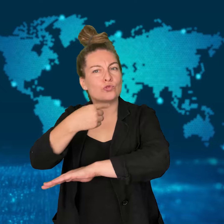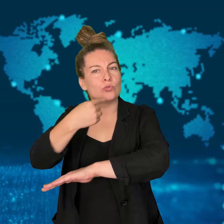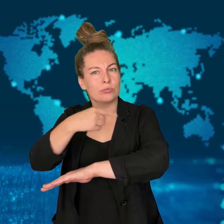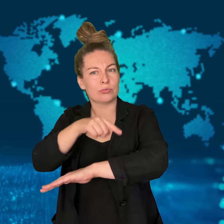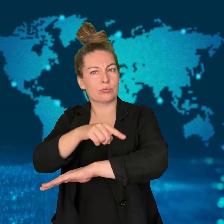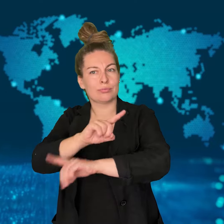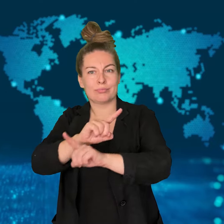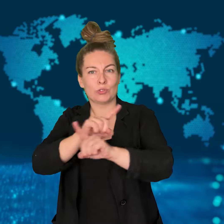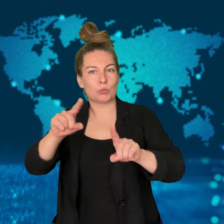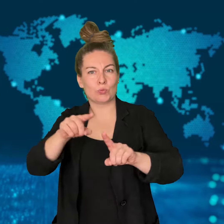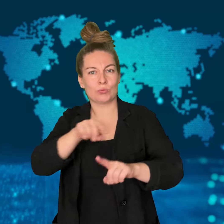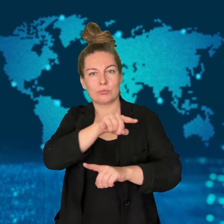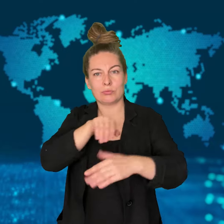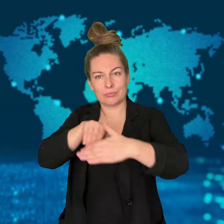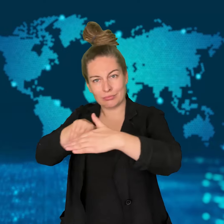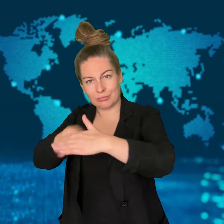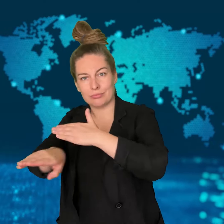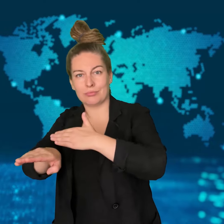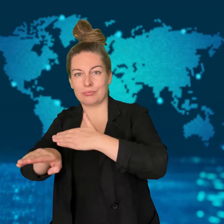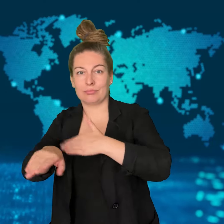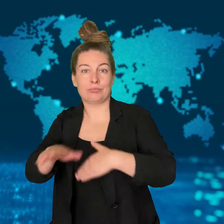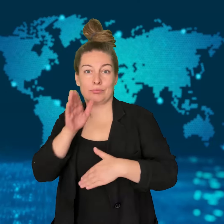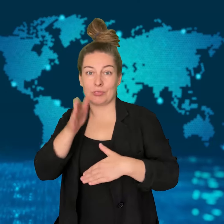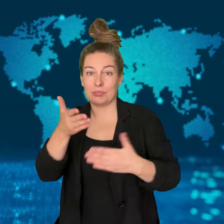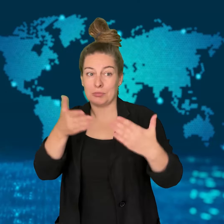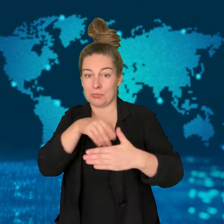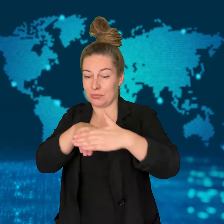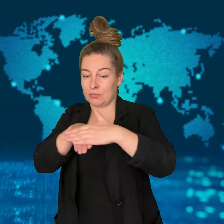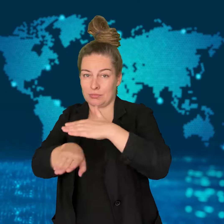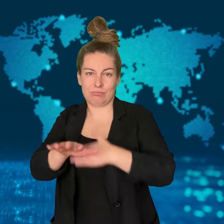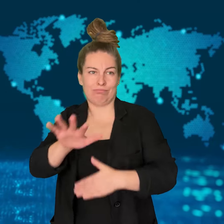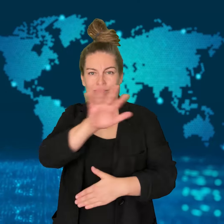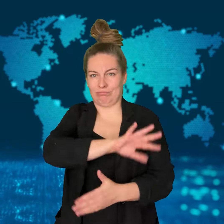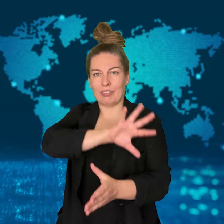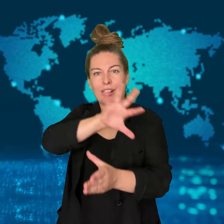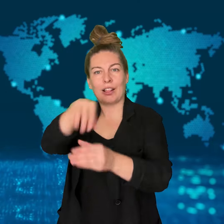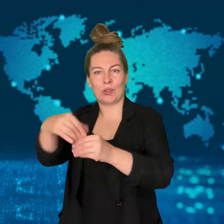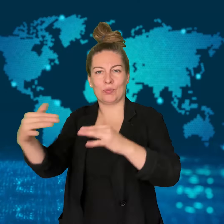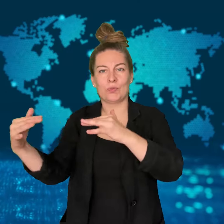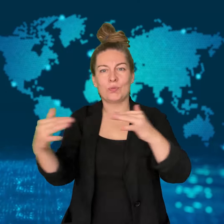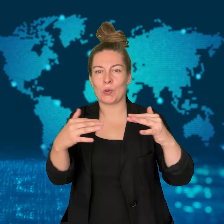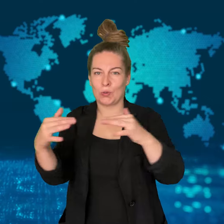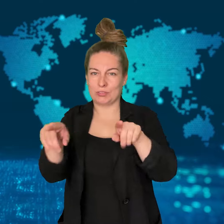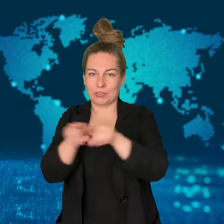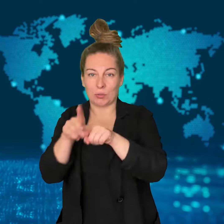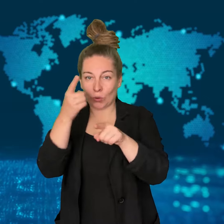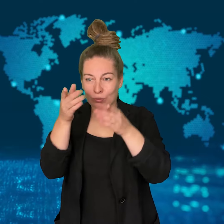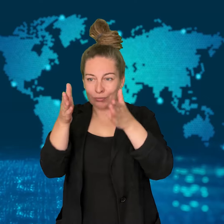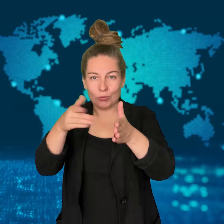and the West would have joined the war.